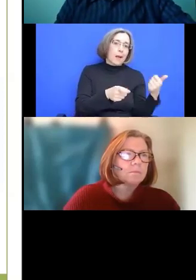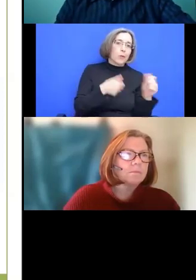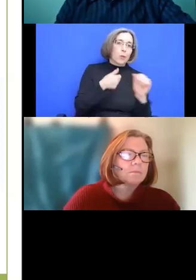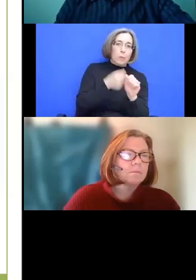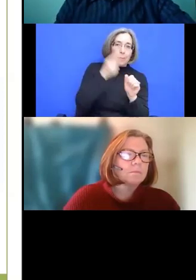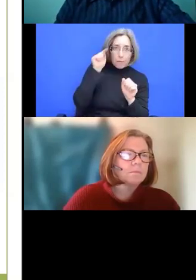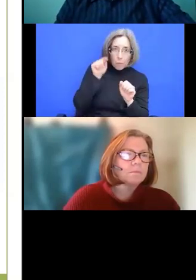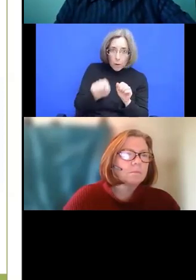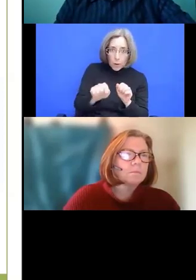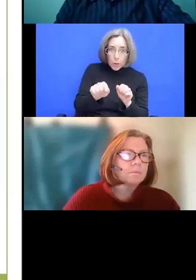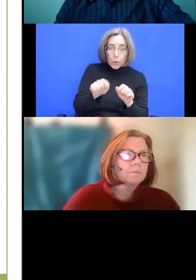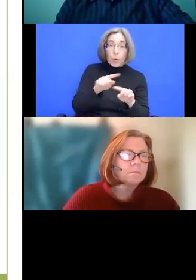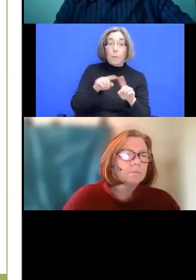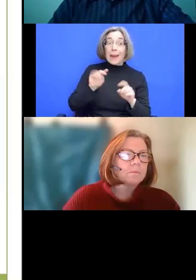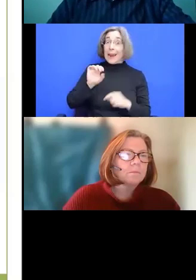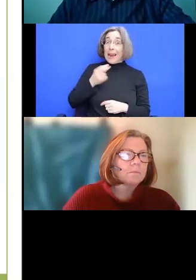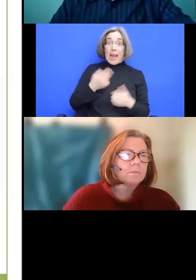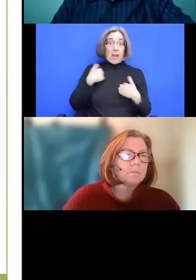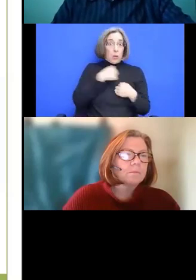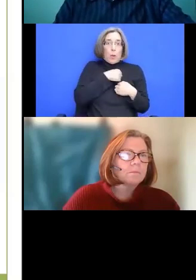but at NIH, we can't do that for you.